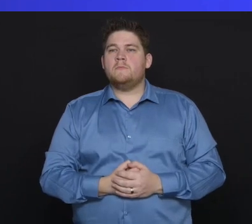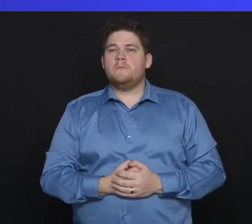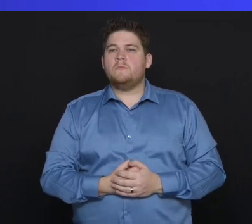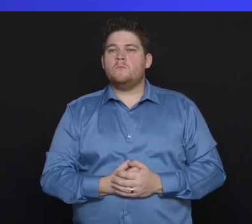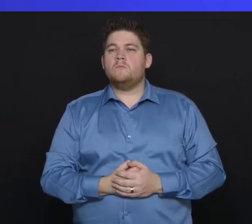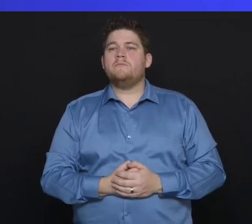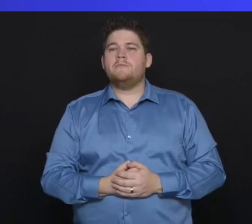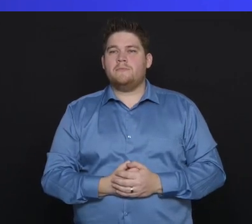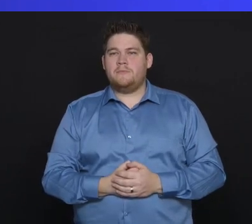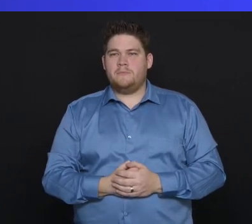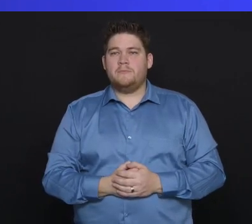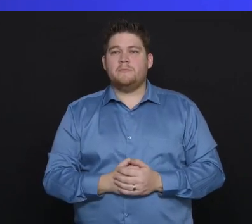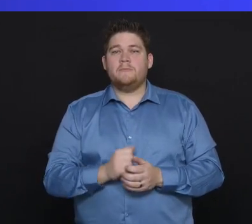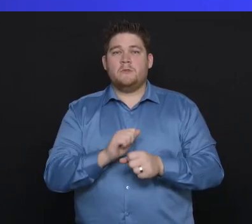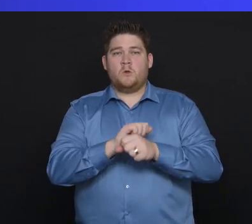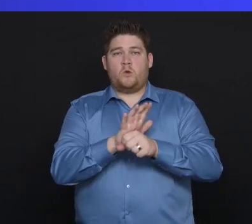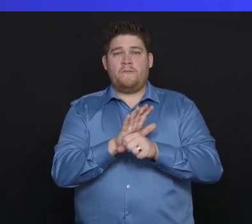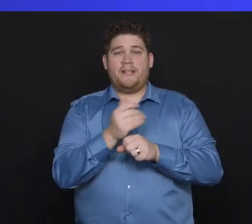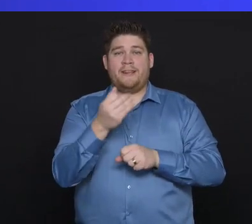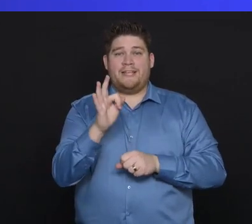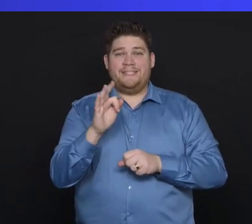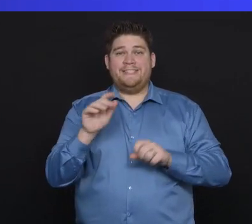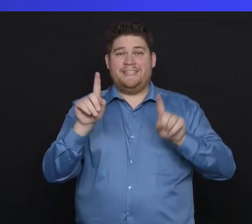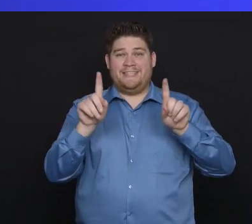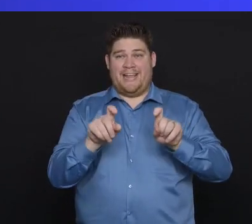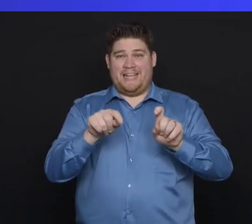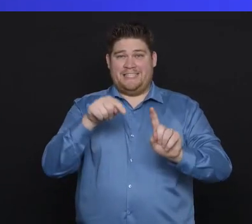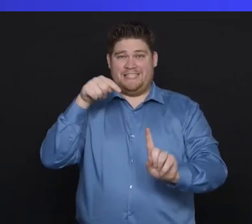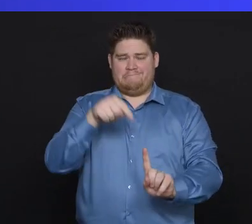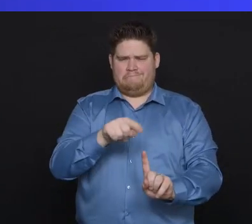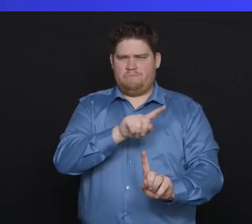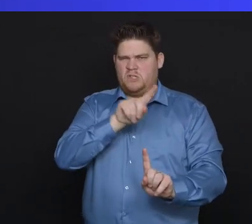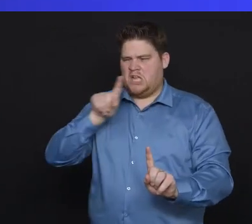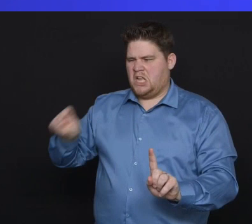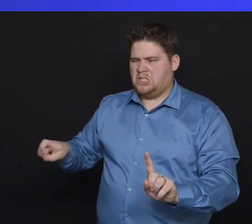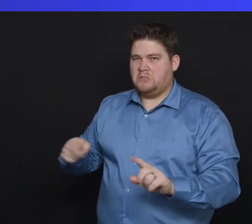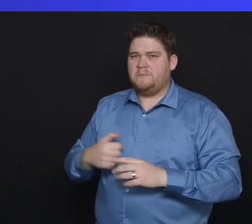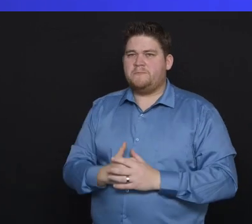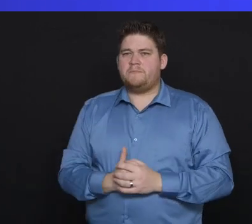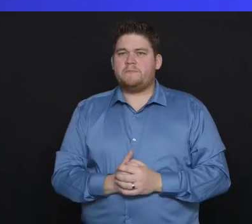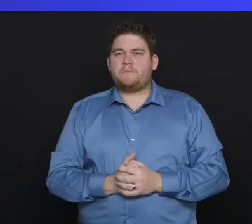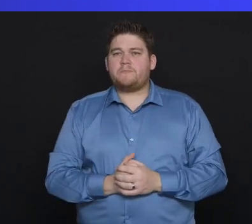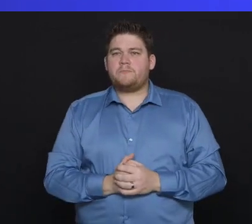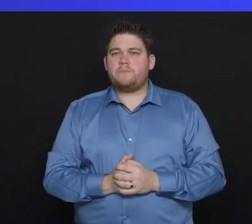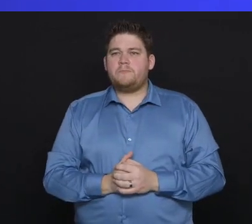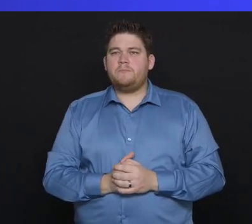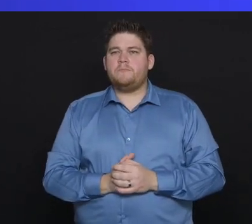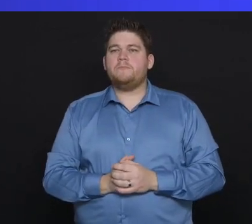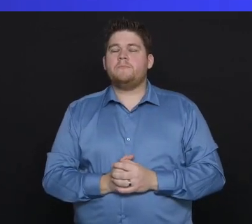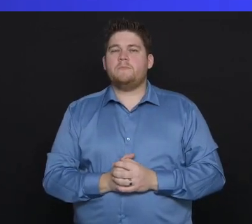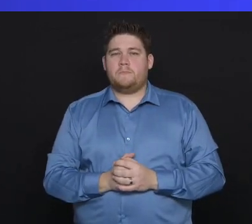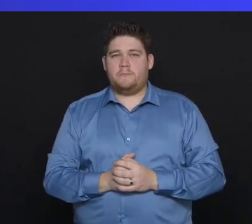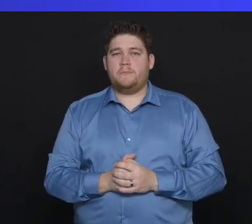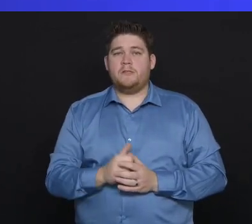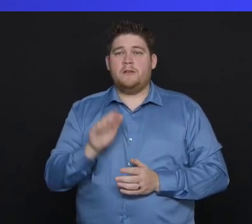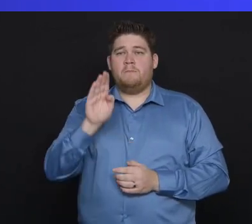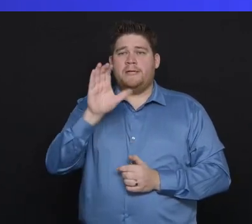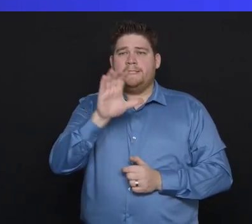testing and the availability. There is a perception that is not easily available.